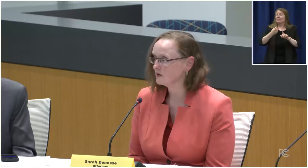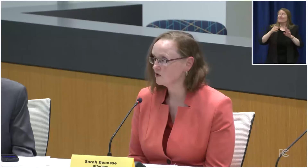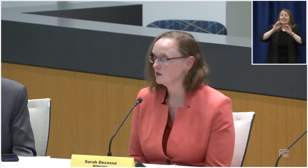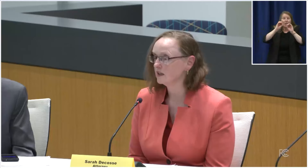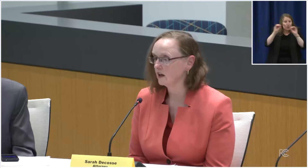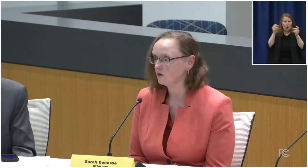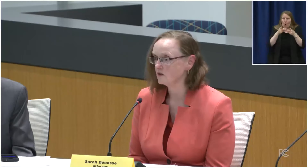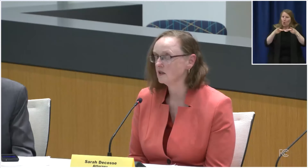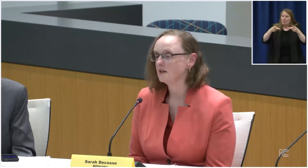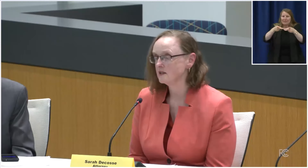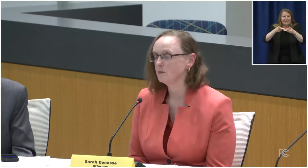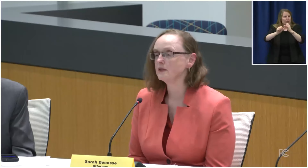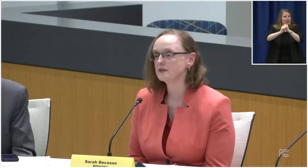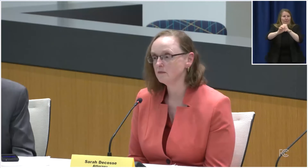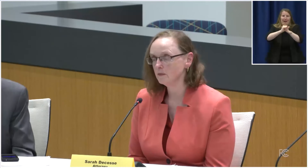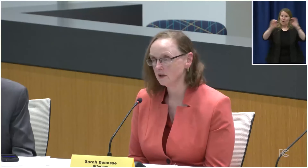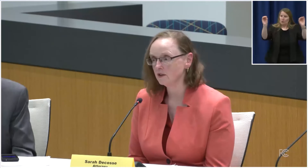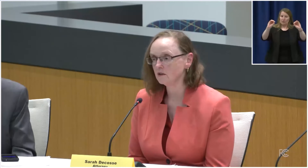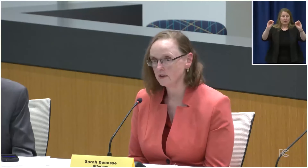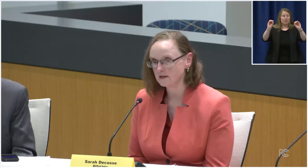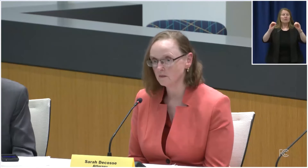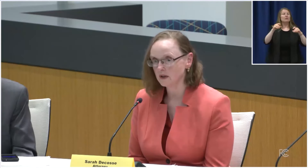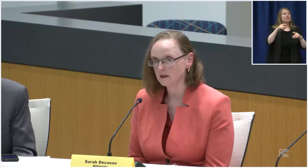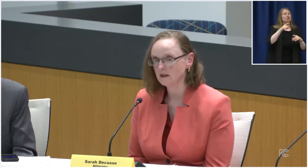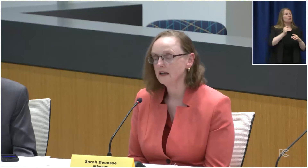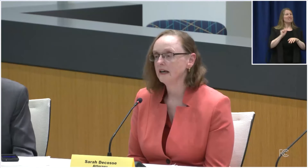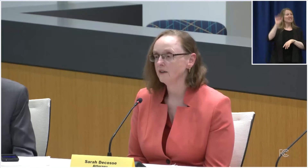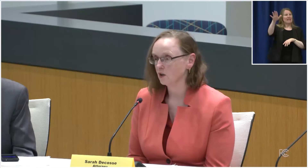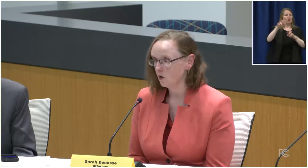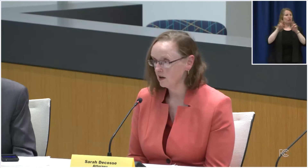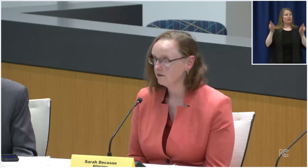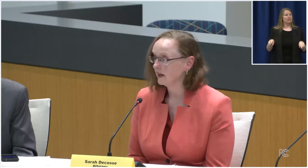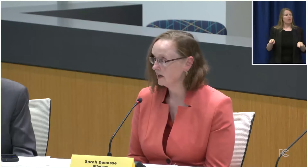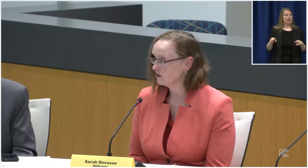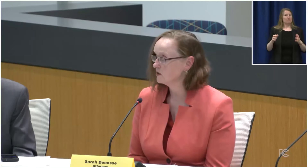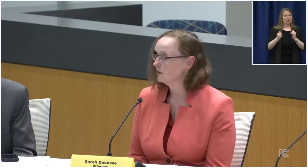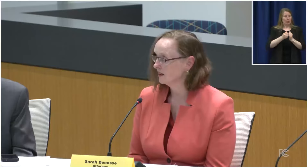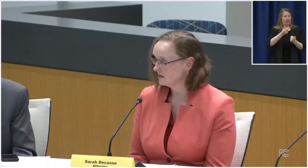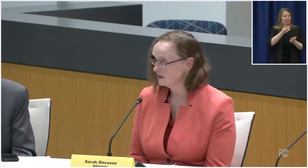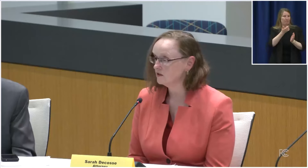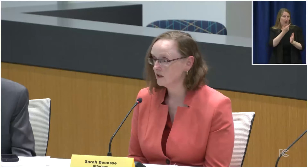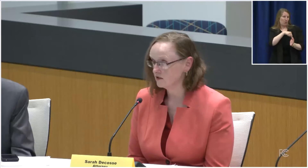AWARE THAT SOMETIMES SCHEDULE A HIRING OCCURS BECAUSE PEOPLE EVEN BEFORE THERE'S BEEN ANY POSITION